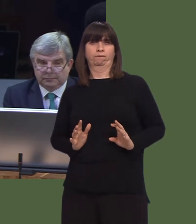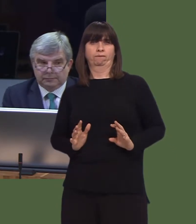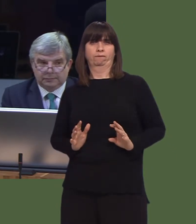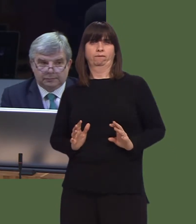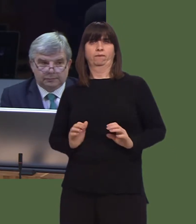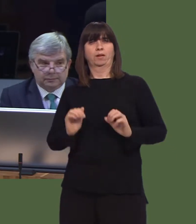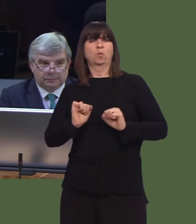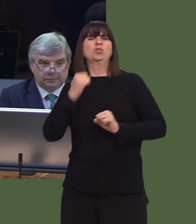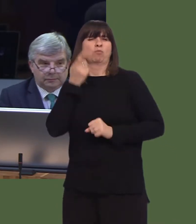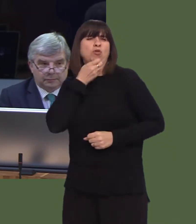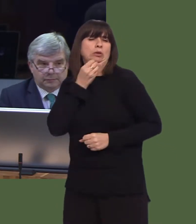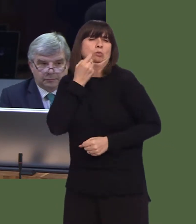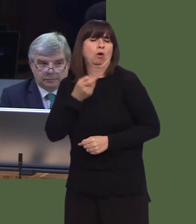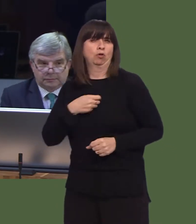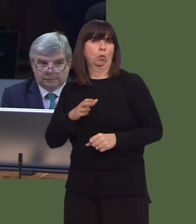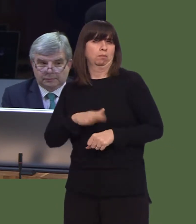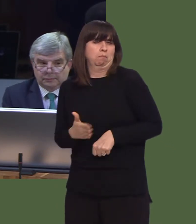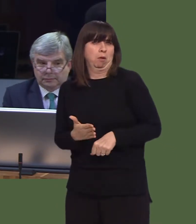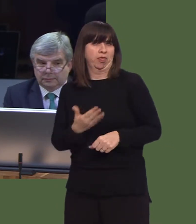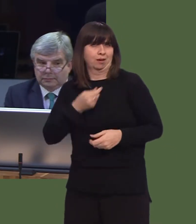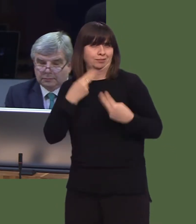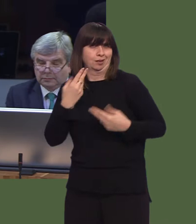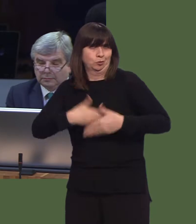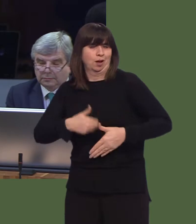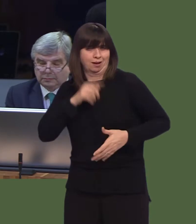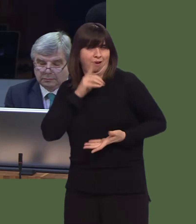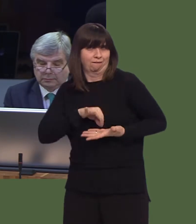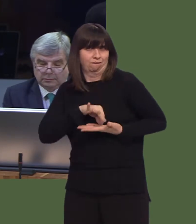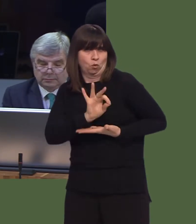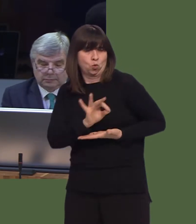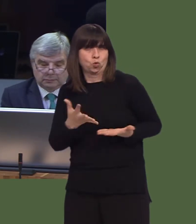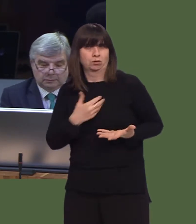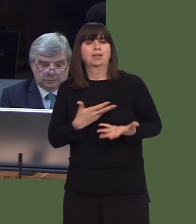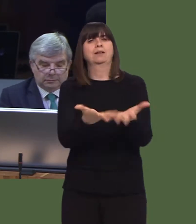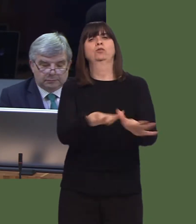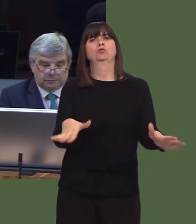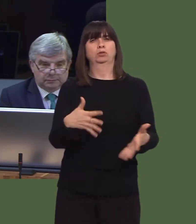on given the threat of universal credit coming down the line to many communities in Wales, as has just been mentioned.